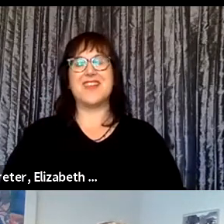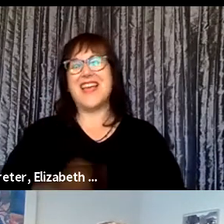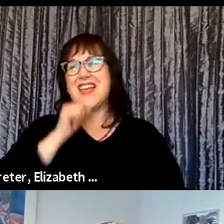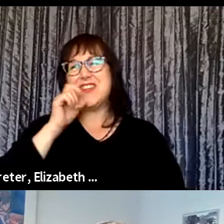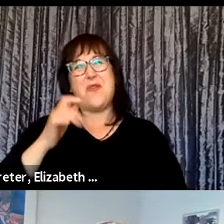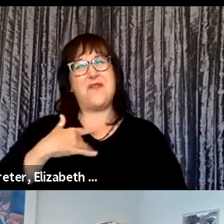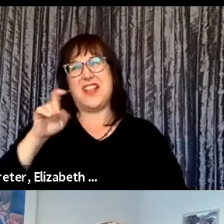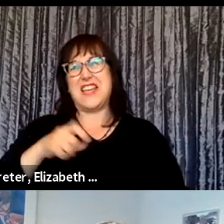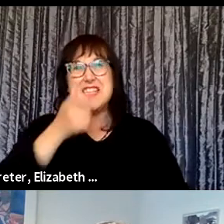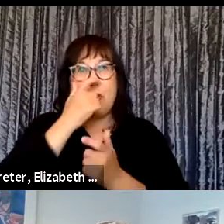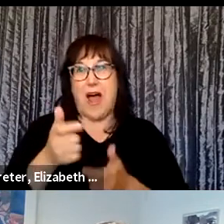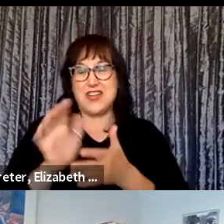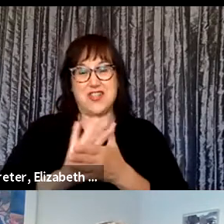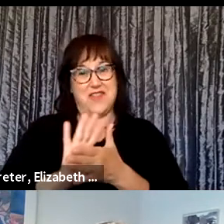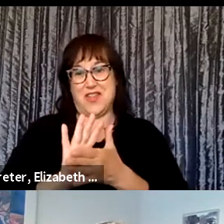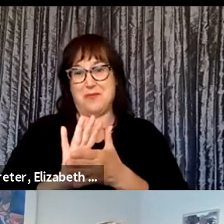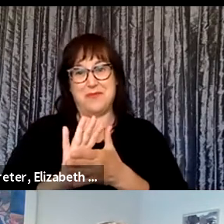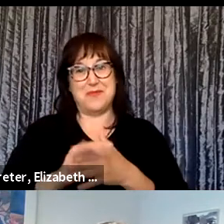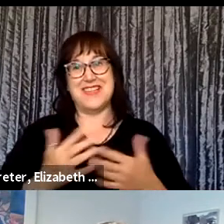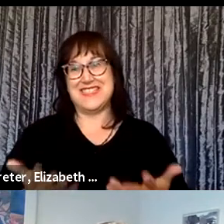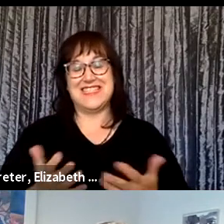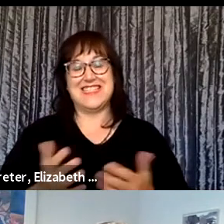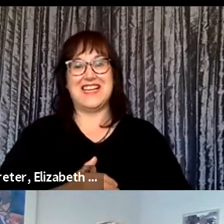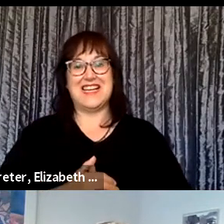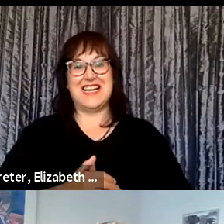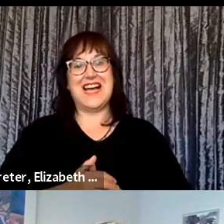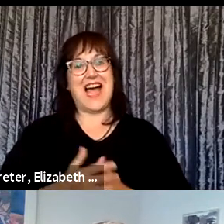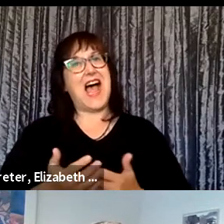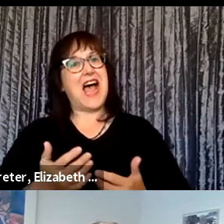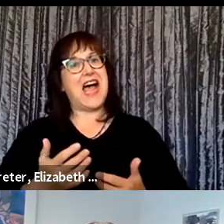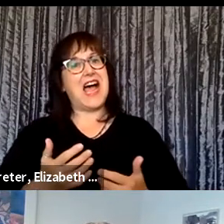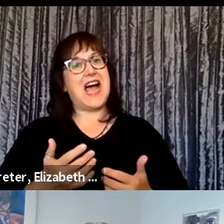'cause I, I still do, you know, I, I have a recovery period